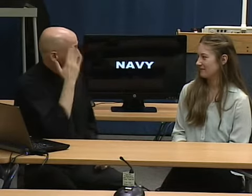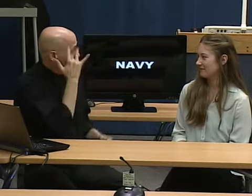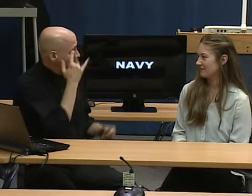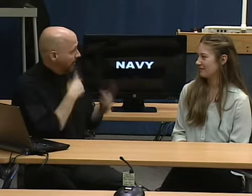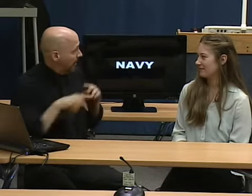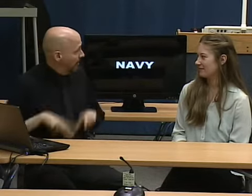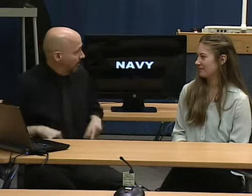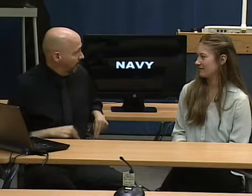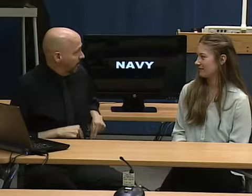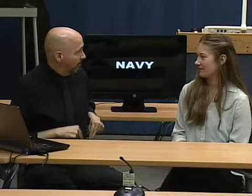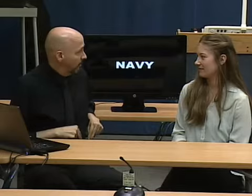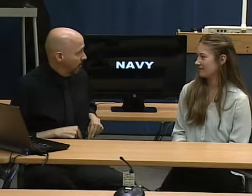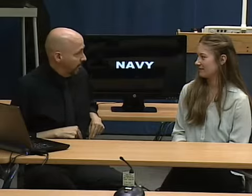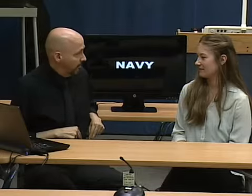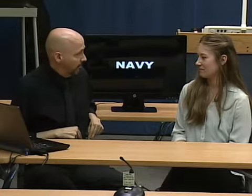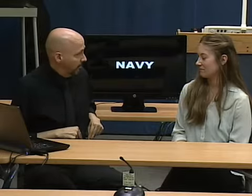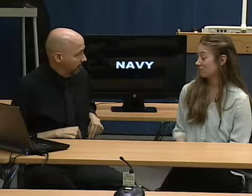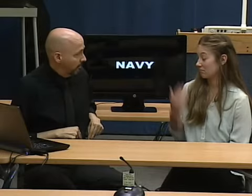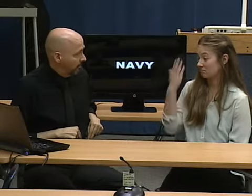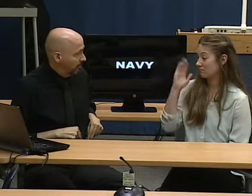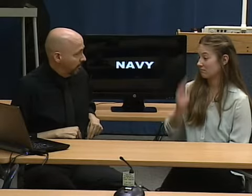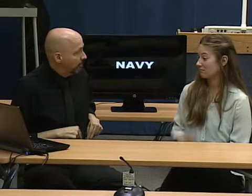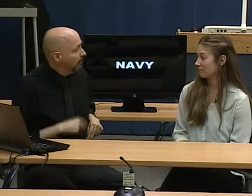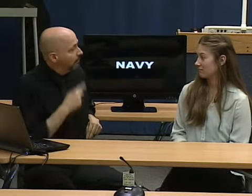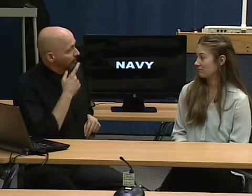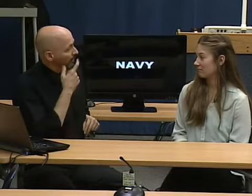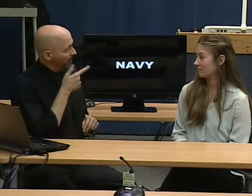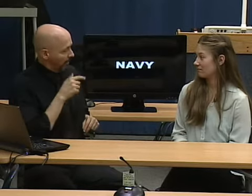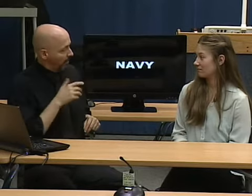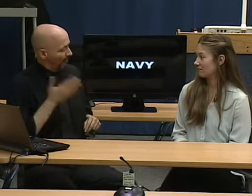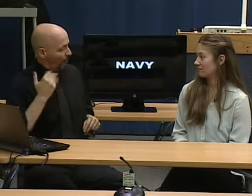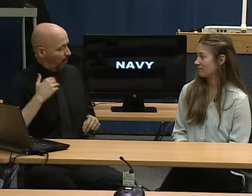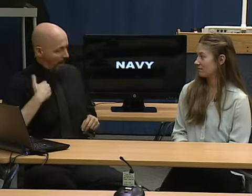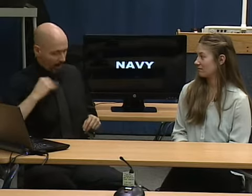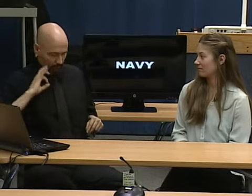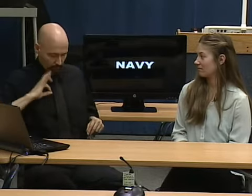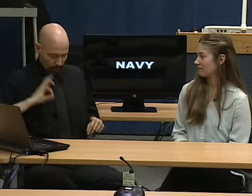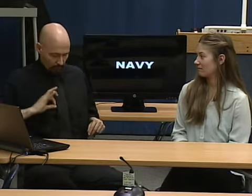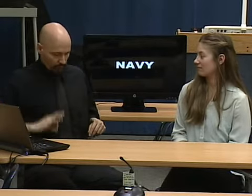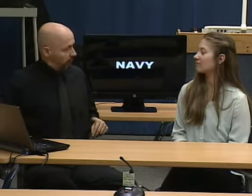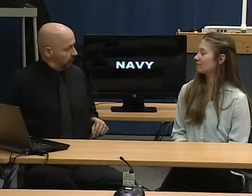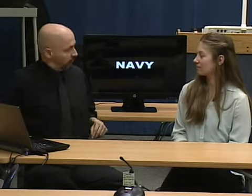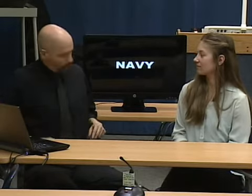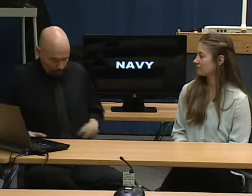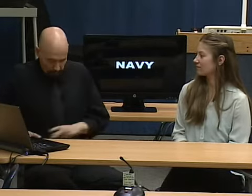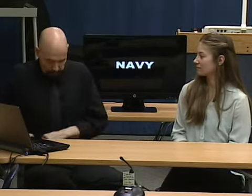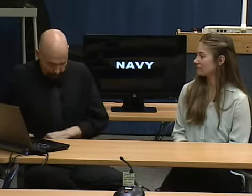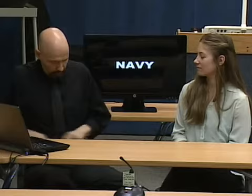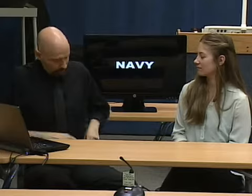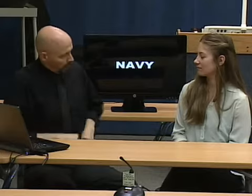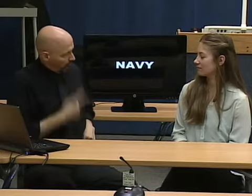Do you know why "Navy" is signed like this? I don't know, no. If you look, their uniforms have buttons that go down and then close on the sides.